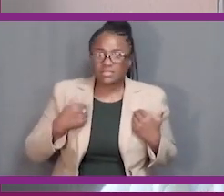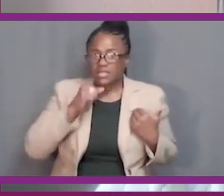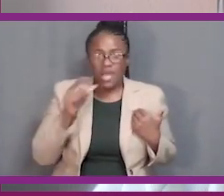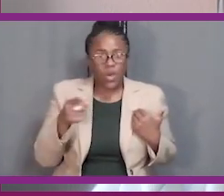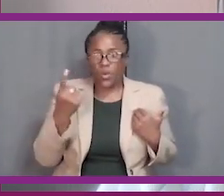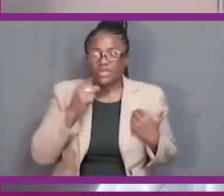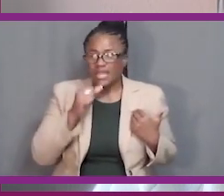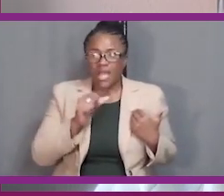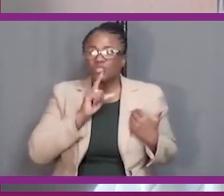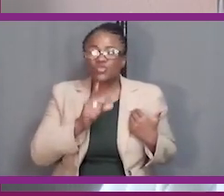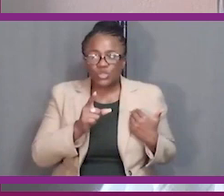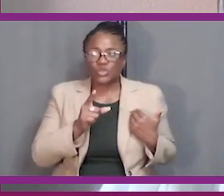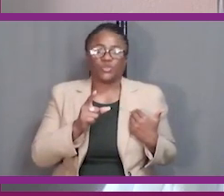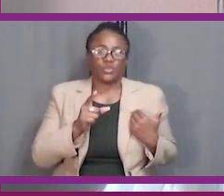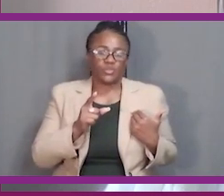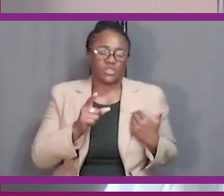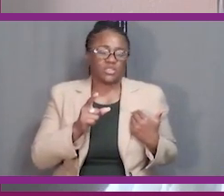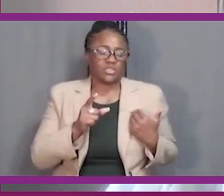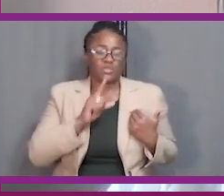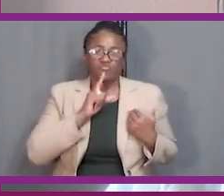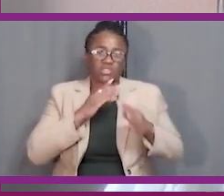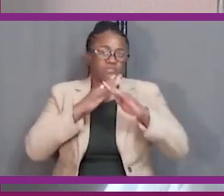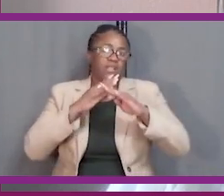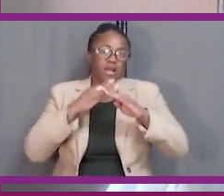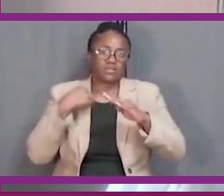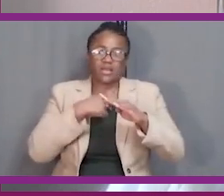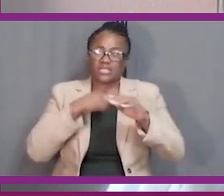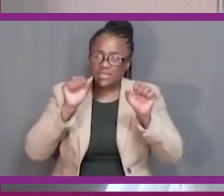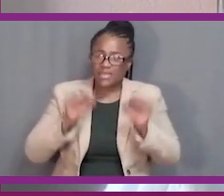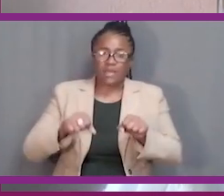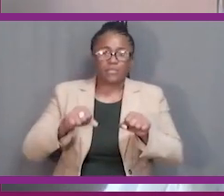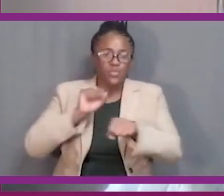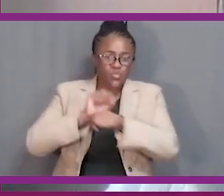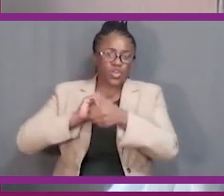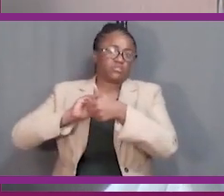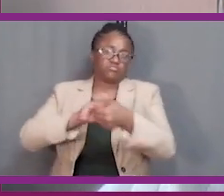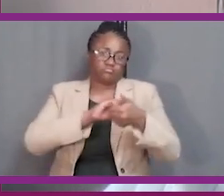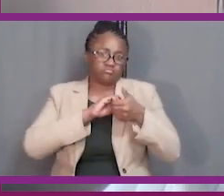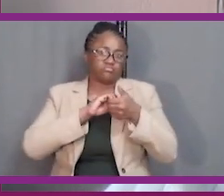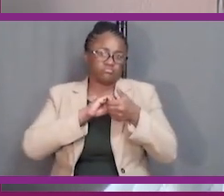in solidarity. And I think something else we talked about was that performative actions